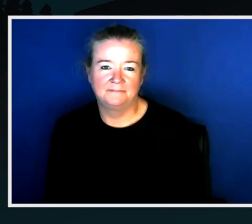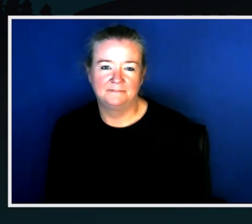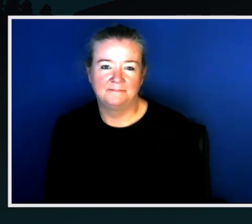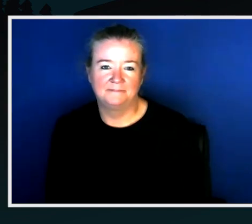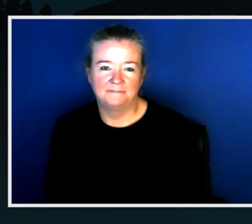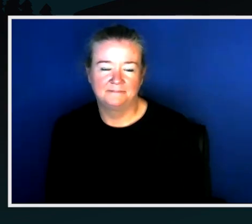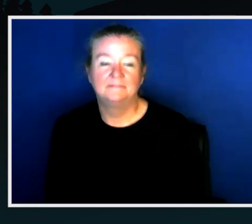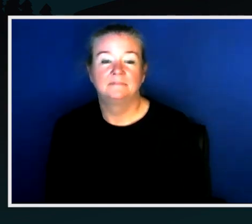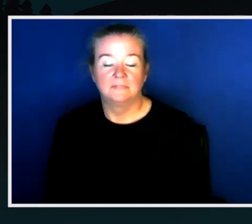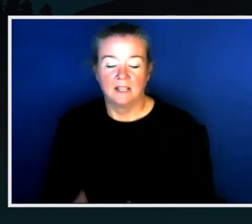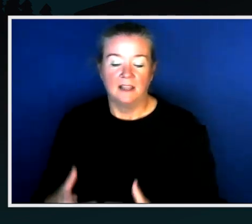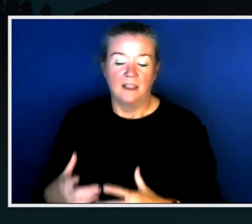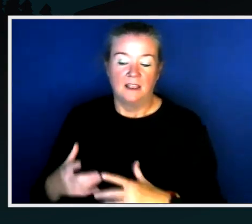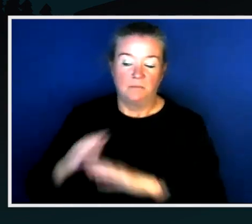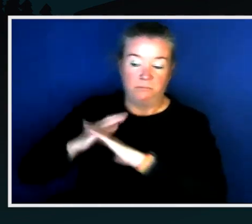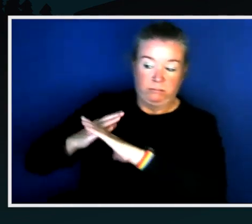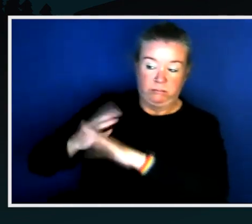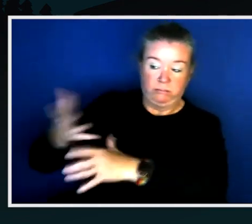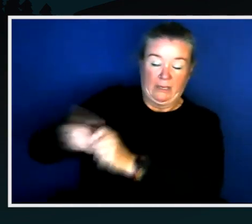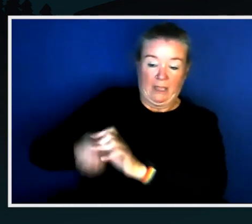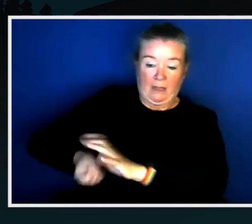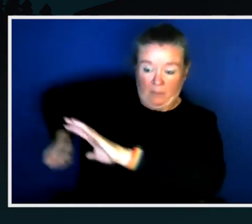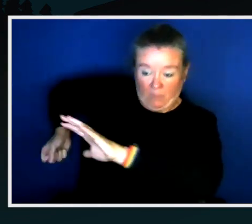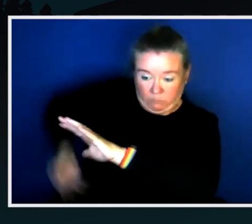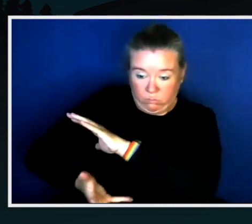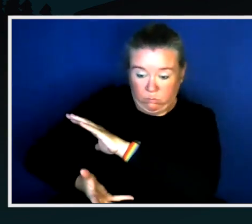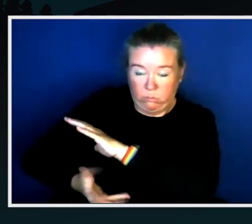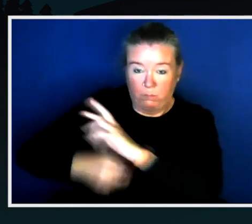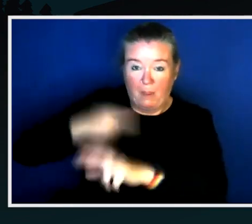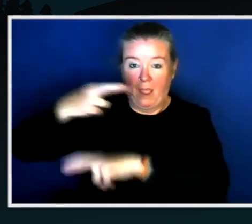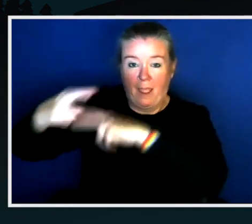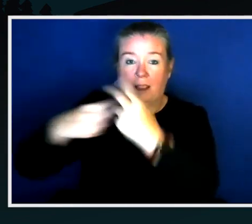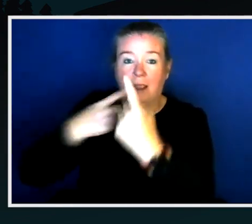The opponent shoots the ball back and makes it into the net. Goal!